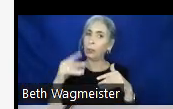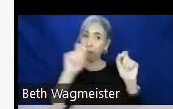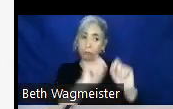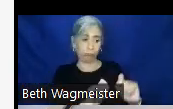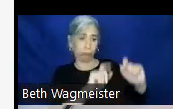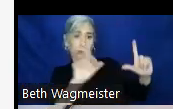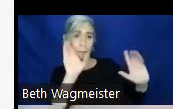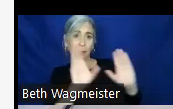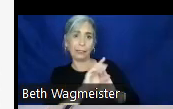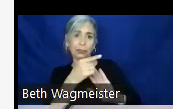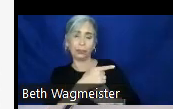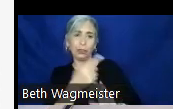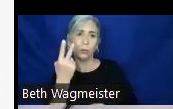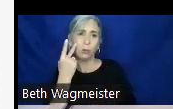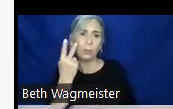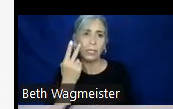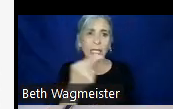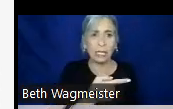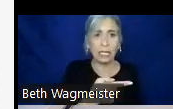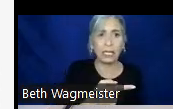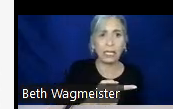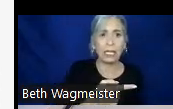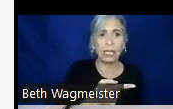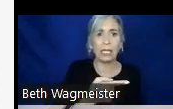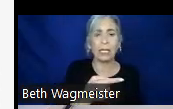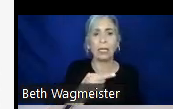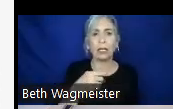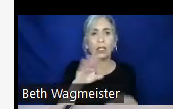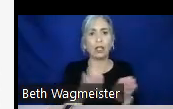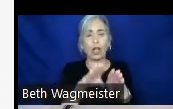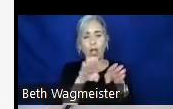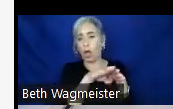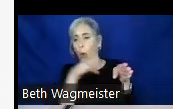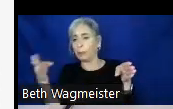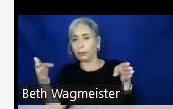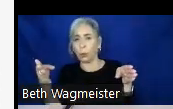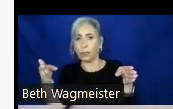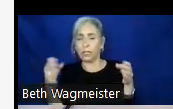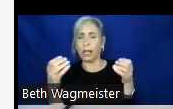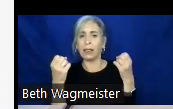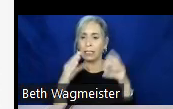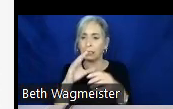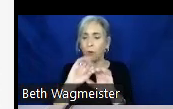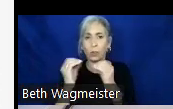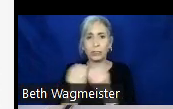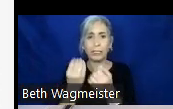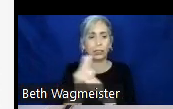UI which is a system that is free, open source some organizations do this. Material UI is next to